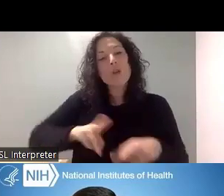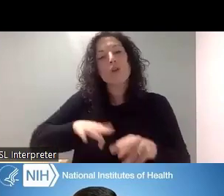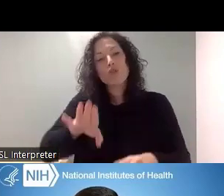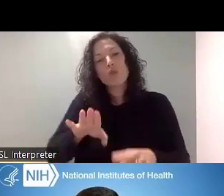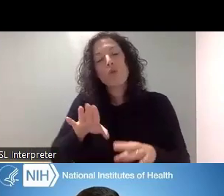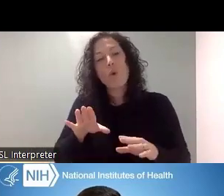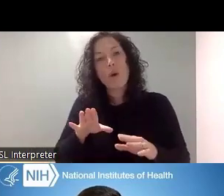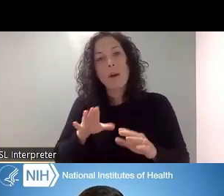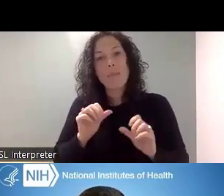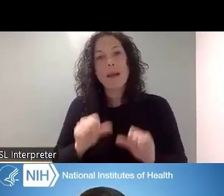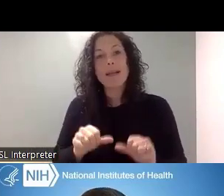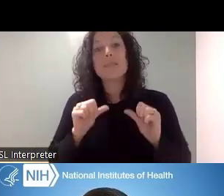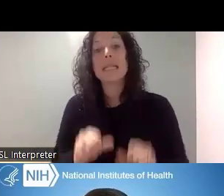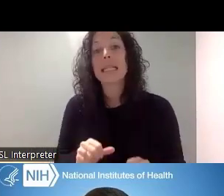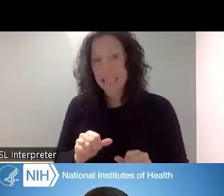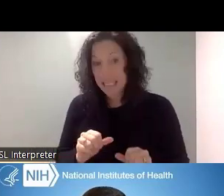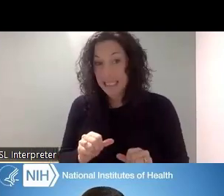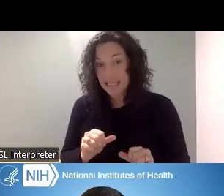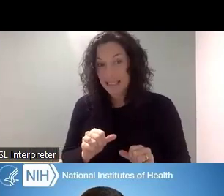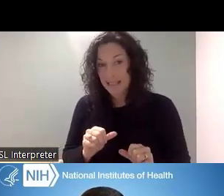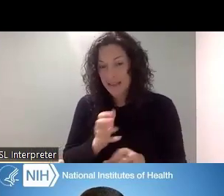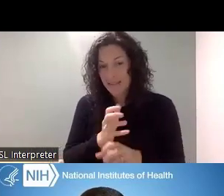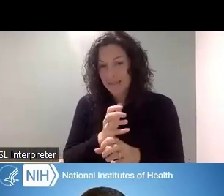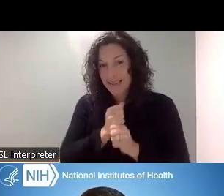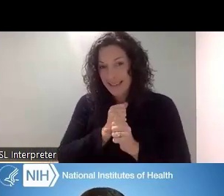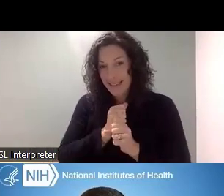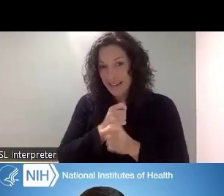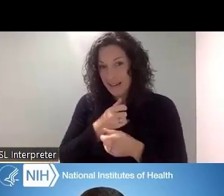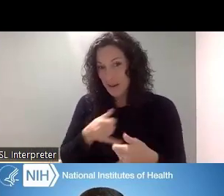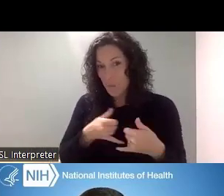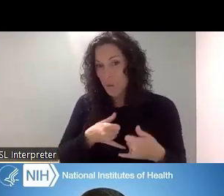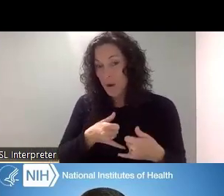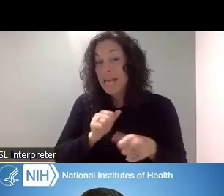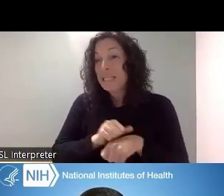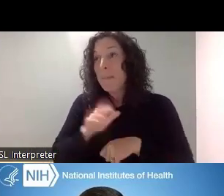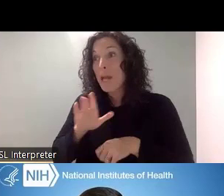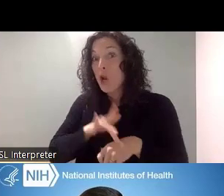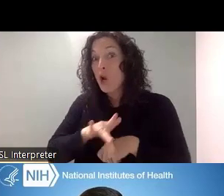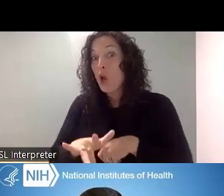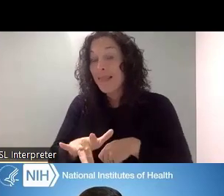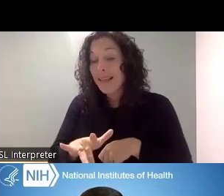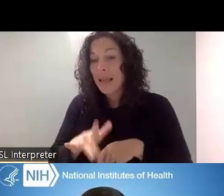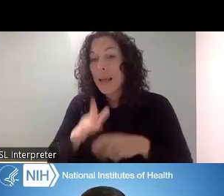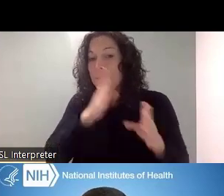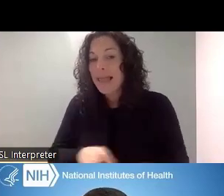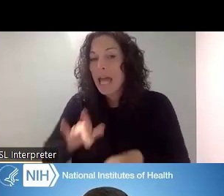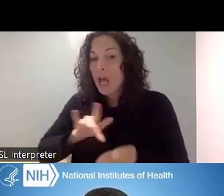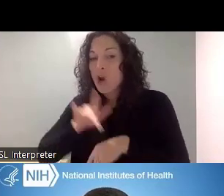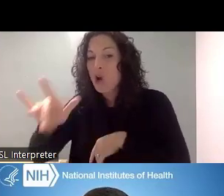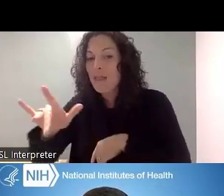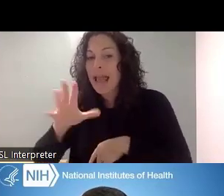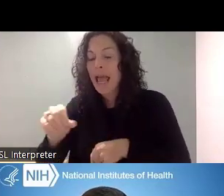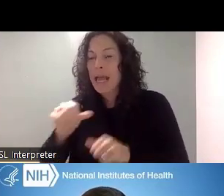but rather to encourage you to submit early, plan early and then to be persistent in the process.